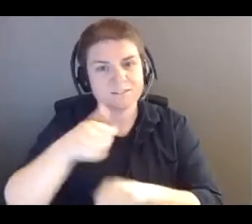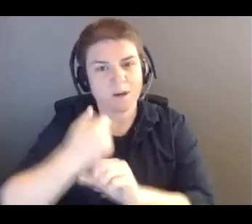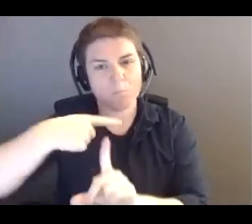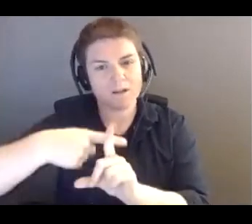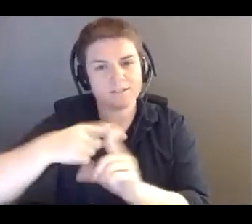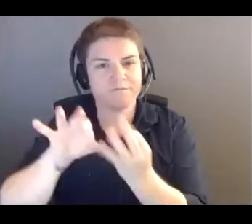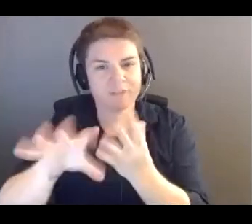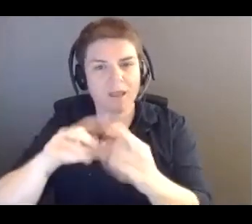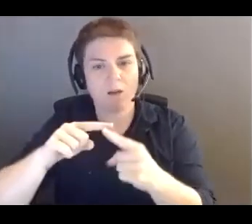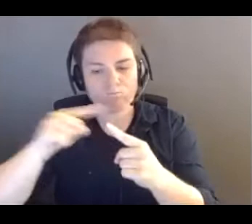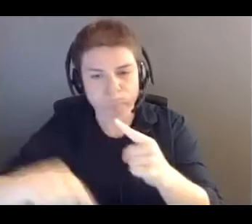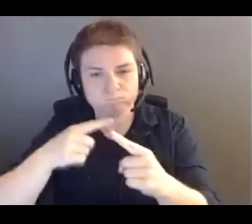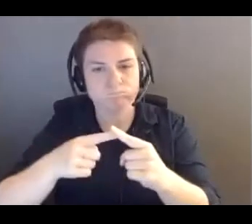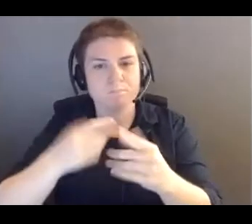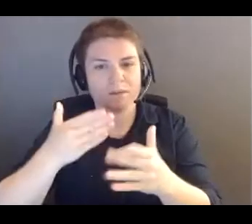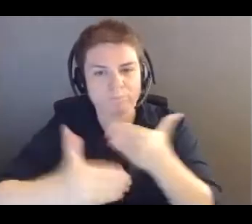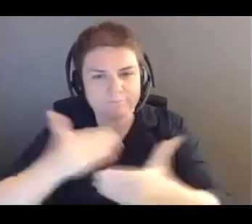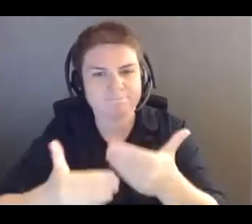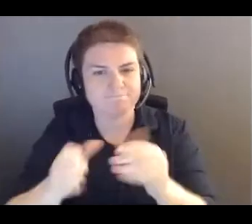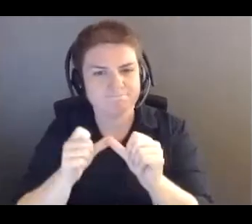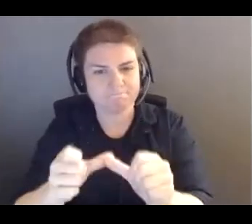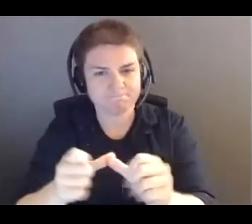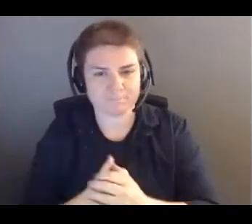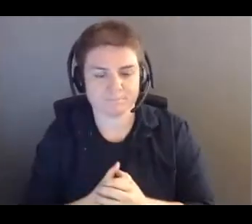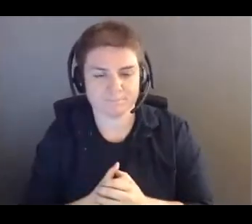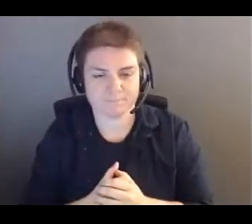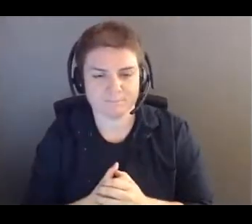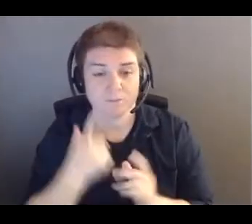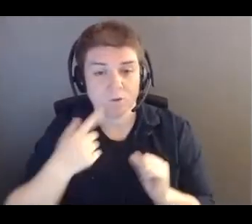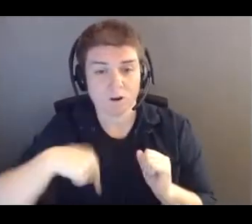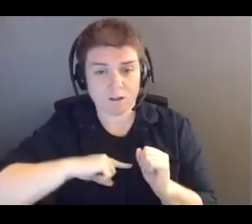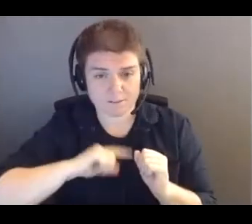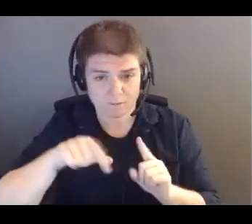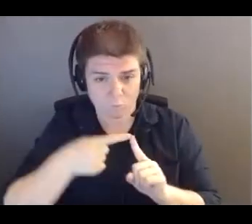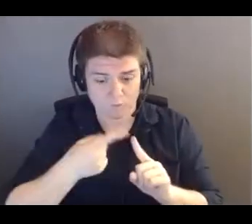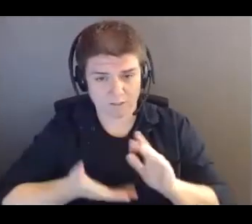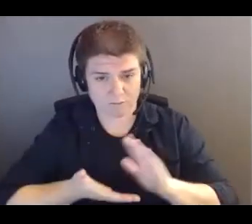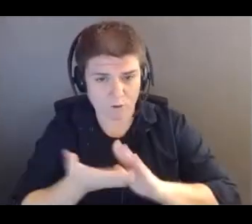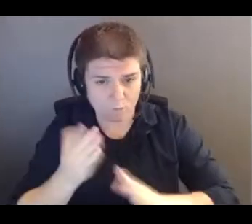you forward in a productive way. For us, when we run a program, we try to learn and adjust.